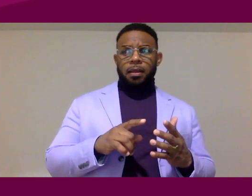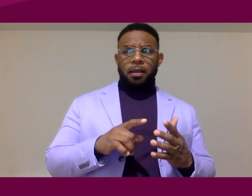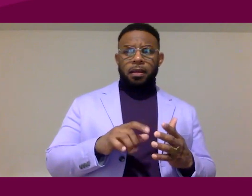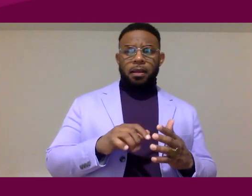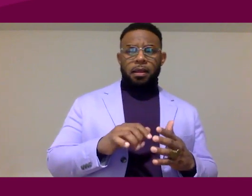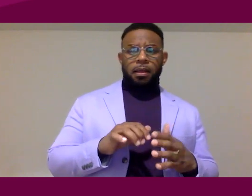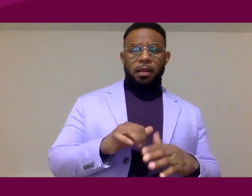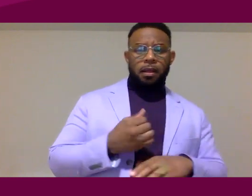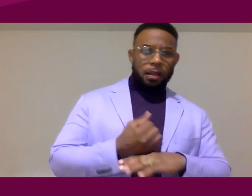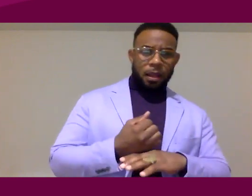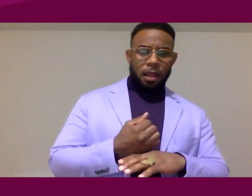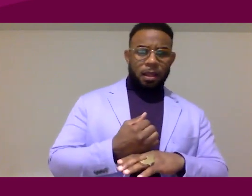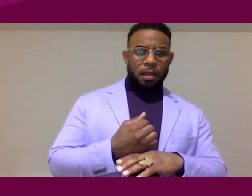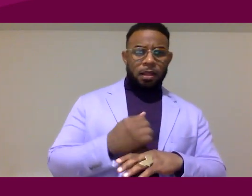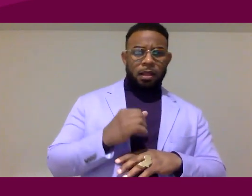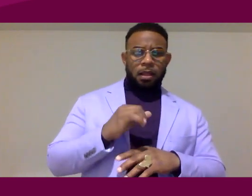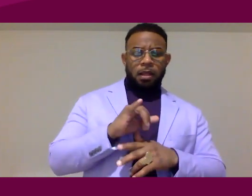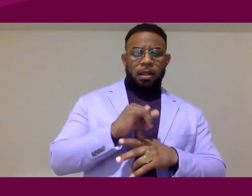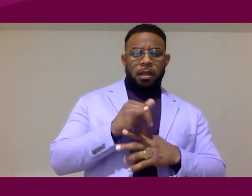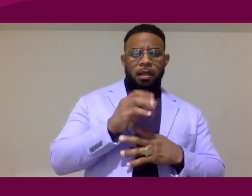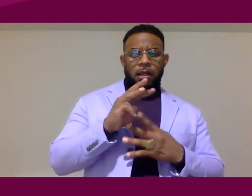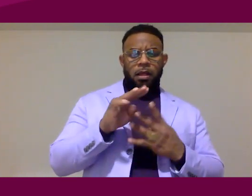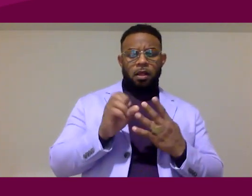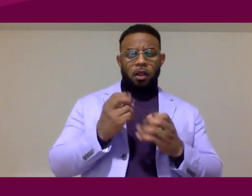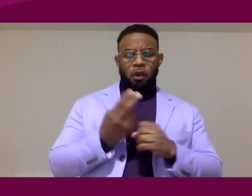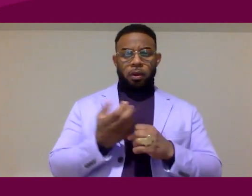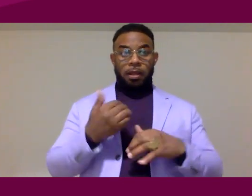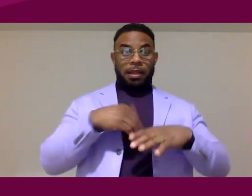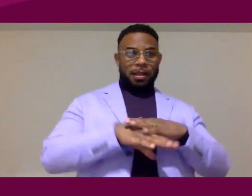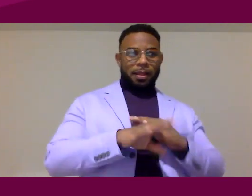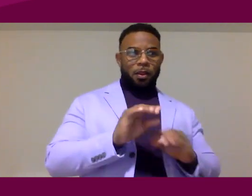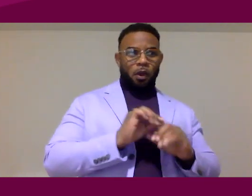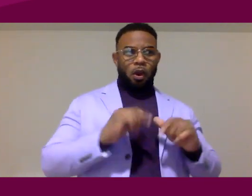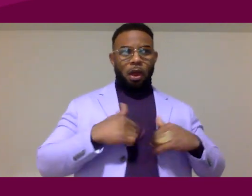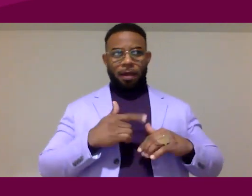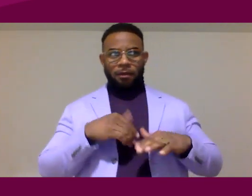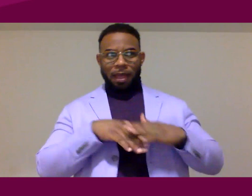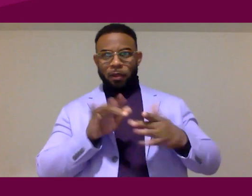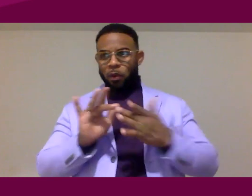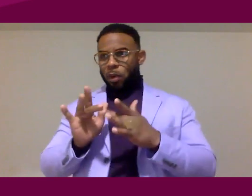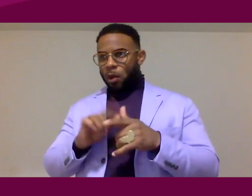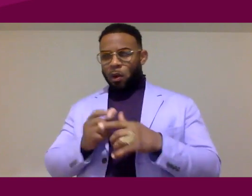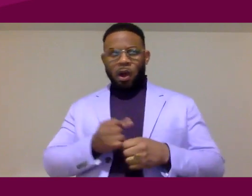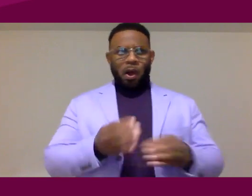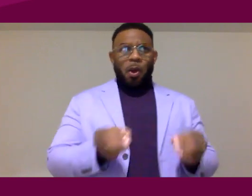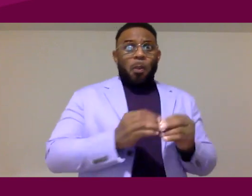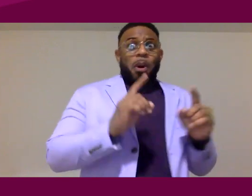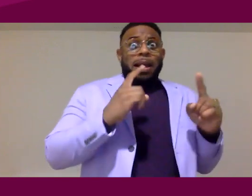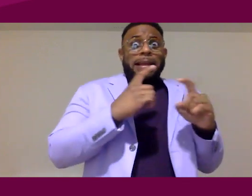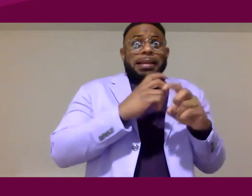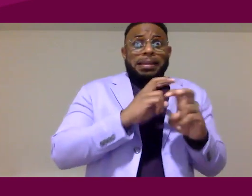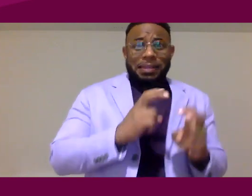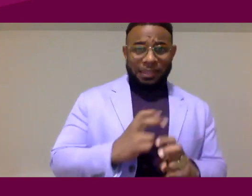the JAWS users into the overlay so they no longer have access to the website or they cause more issues.